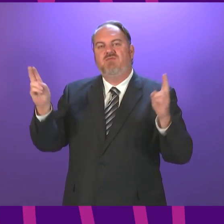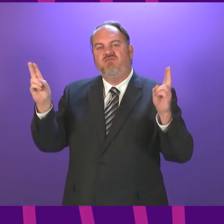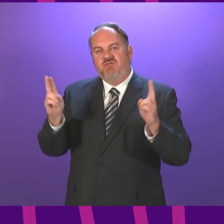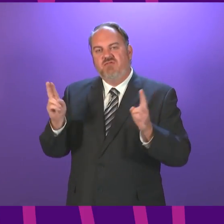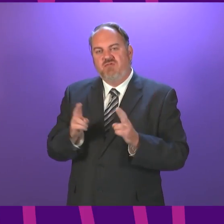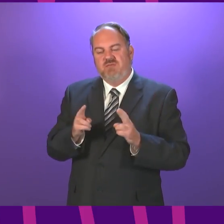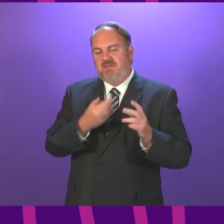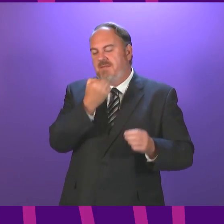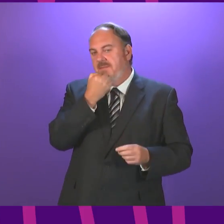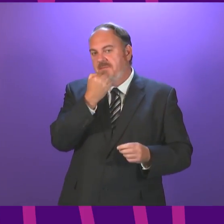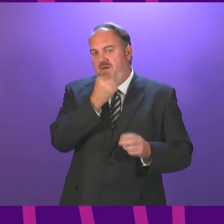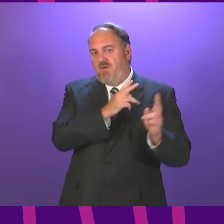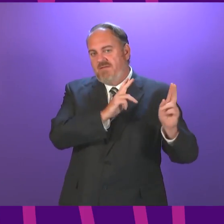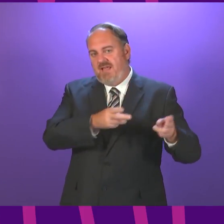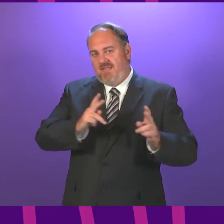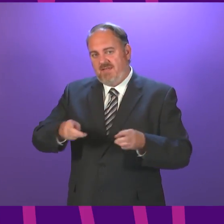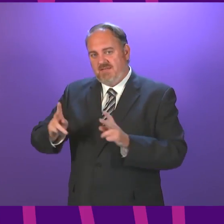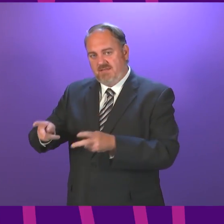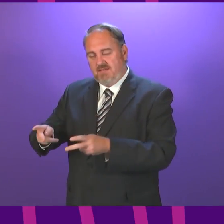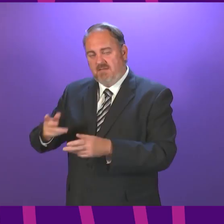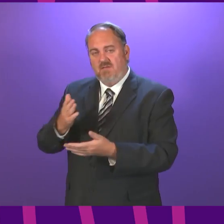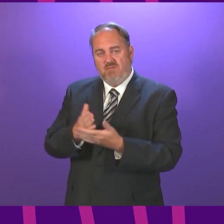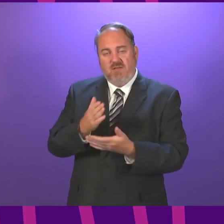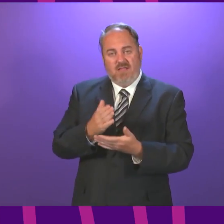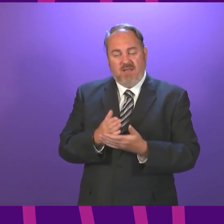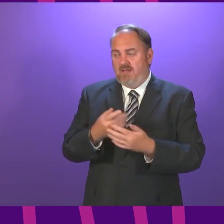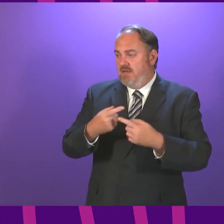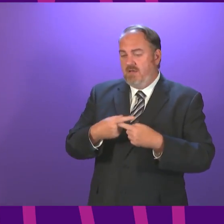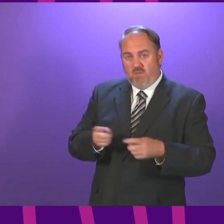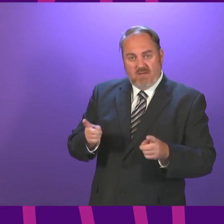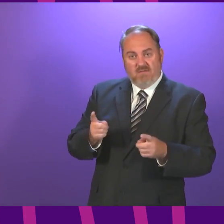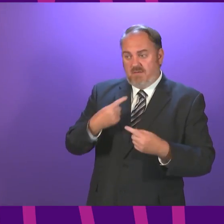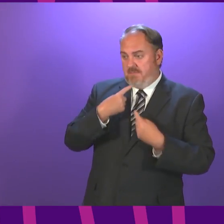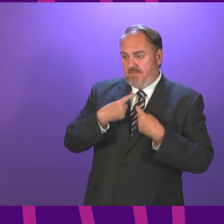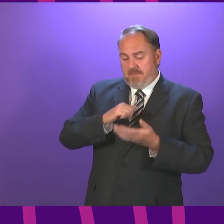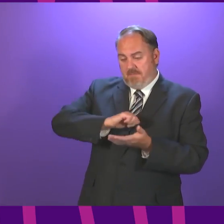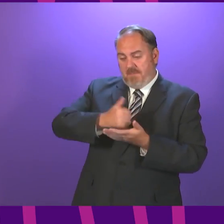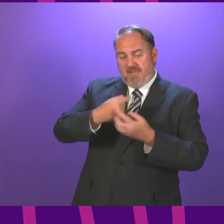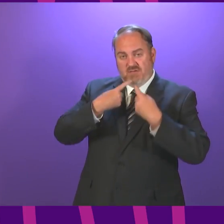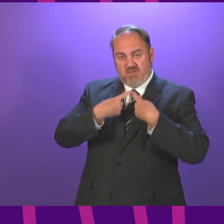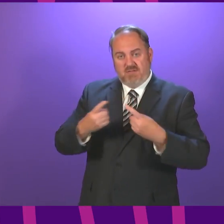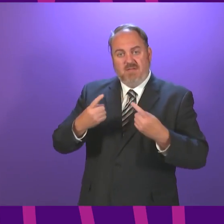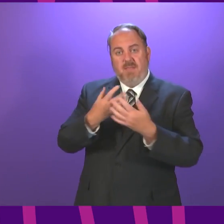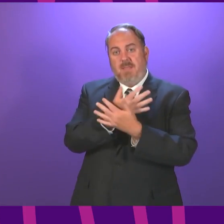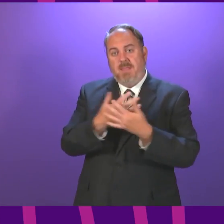of MSPs supported my amendment to the Government’s motion on drug-related deaths. That amendment called on the Scottish Government